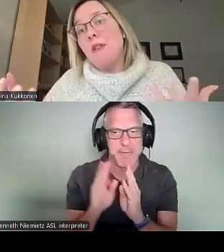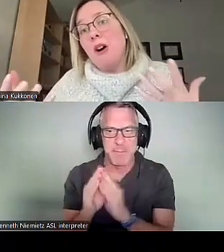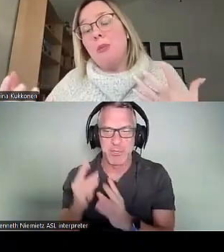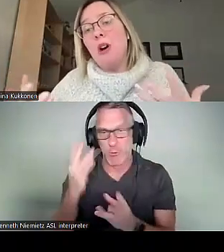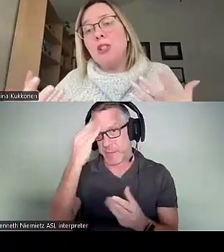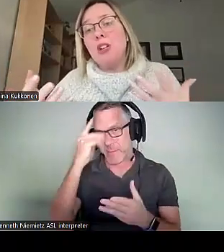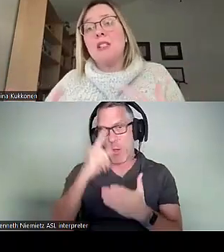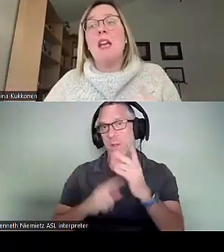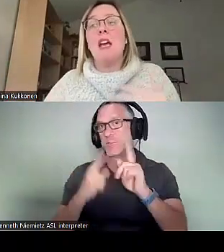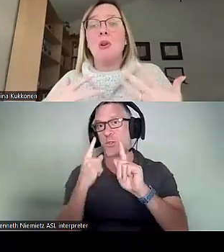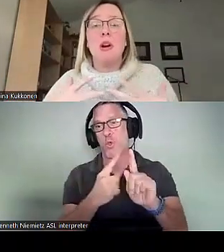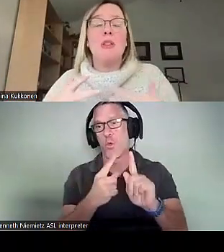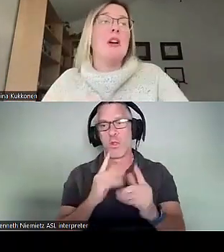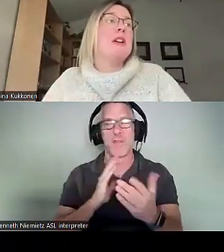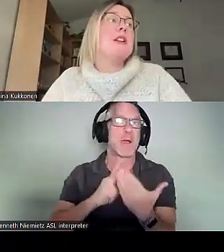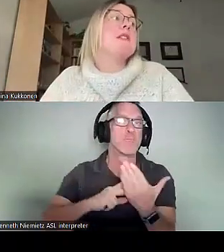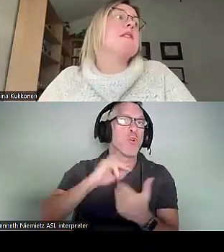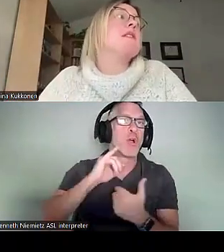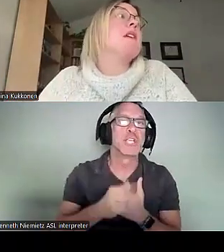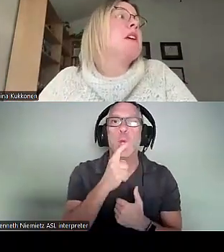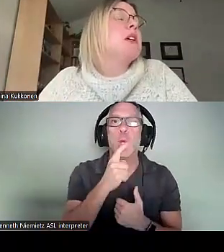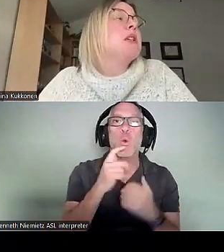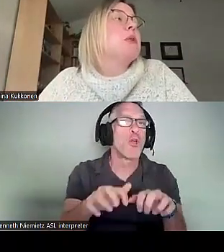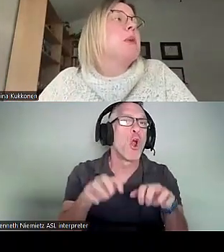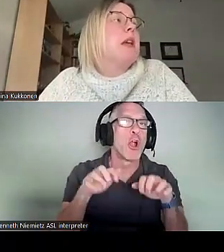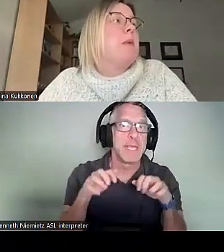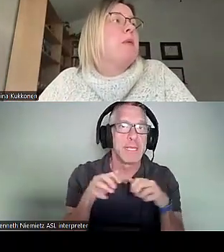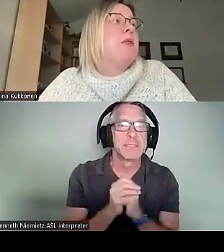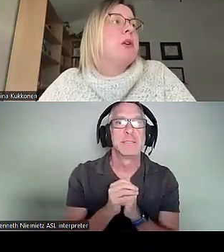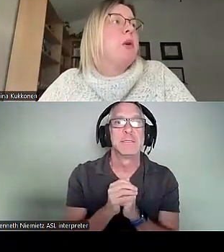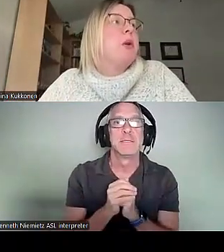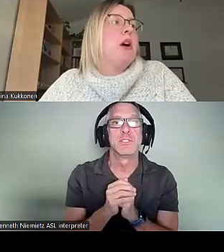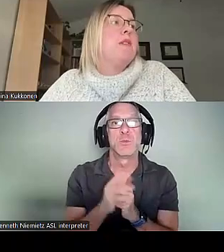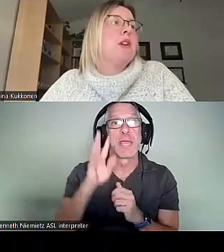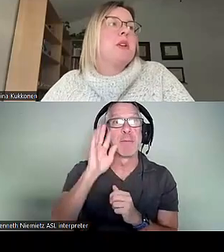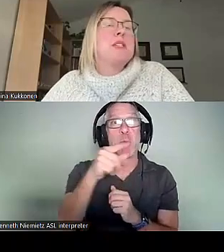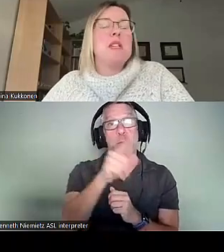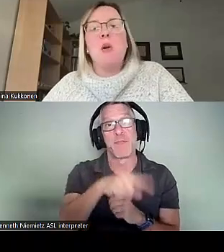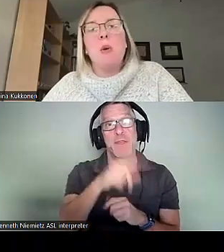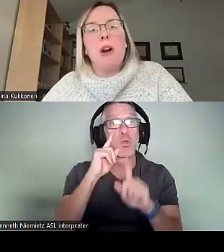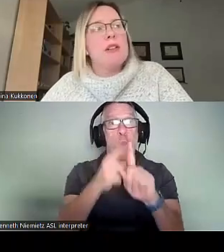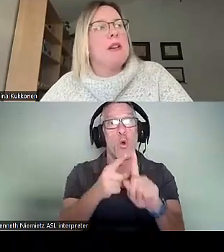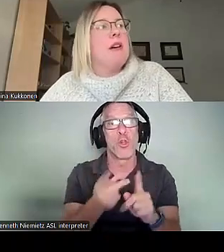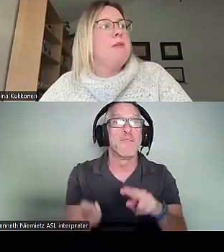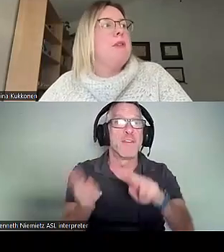of our project, and who are the audiences? So we came up with this goal of increasing awareness of